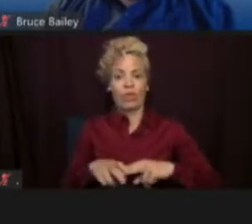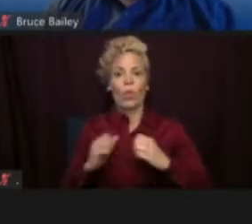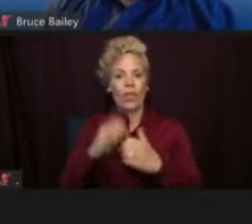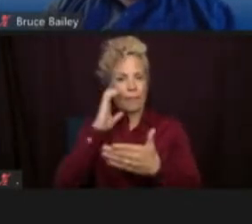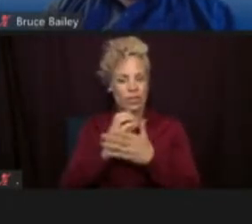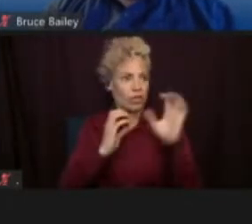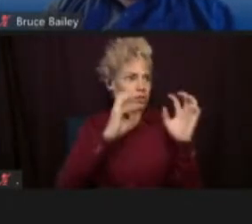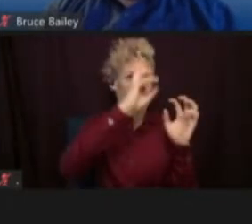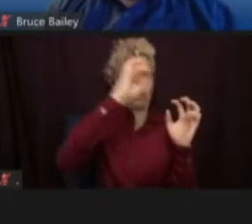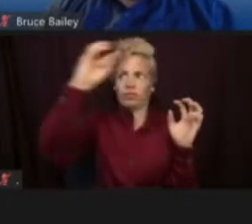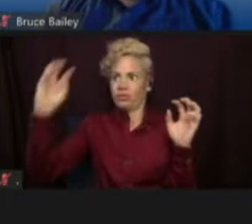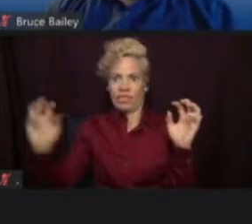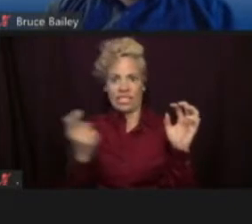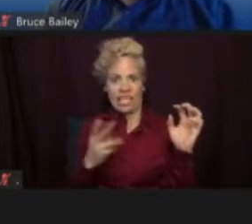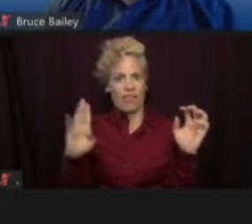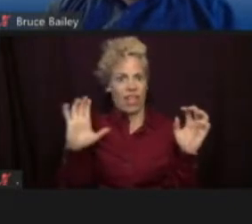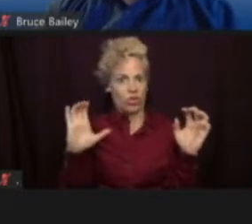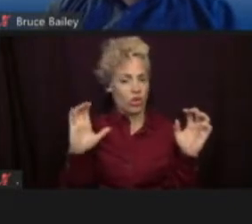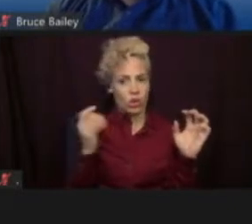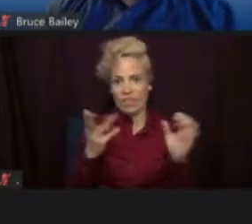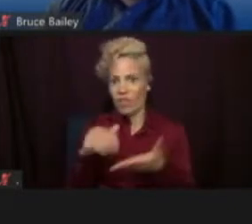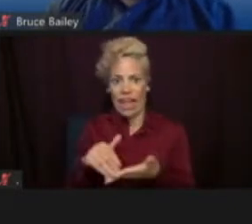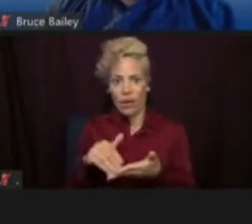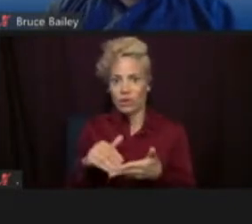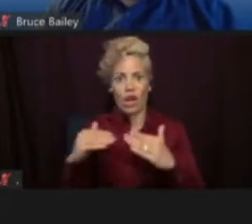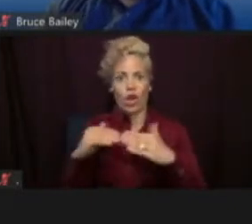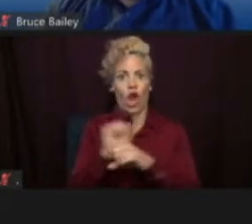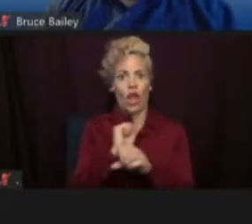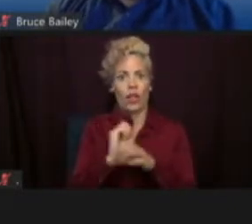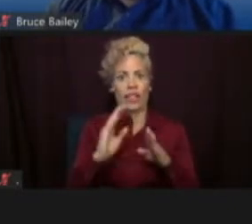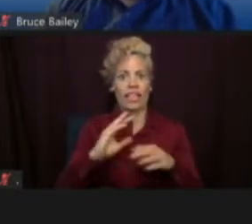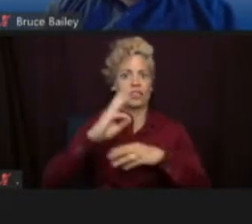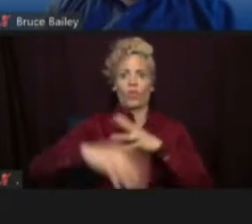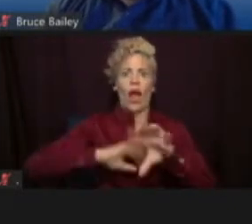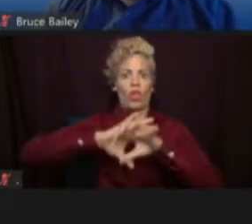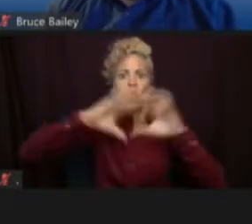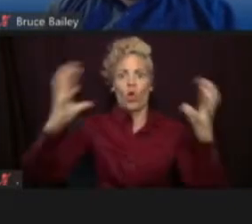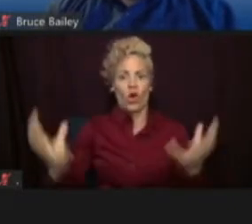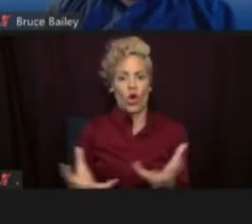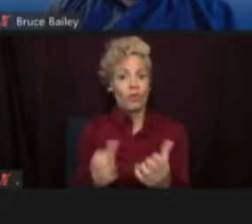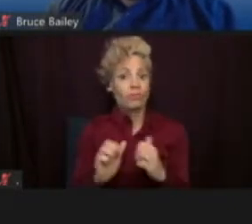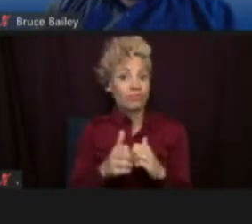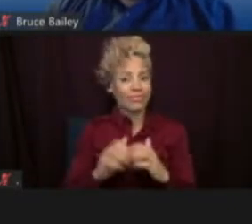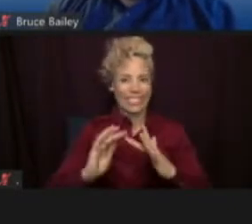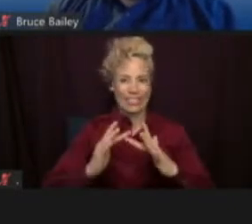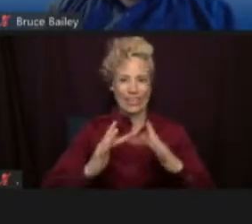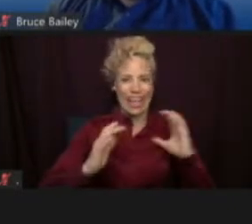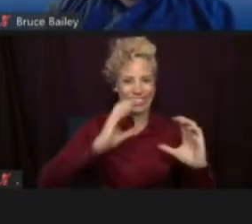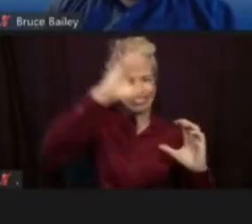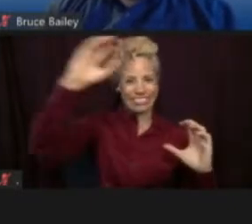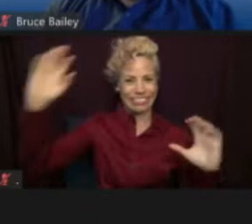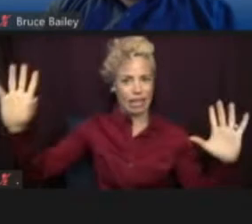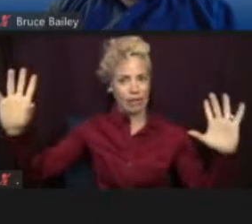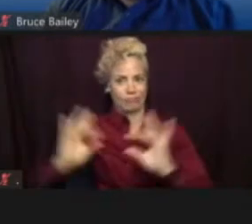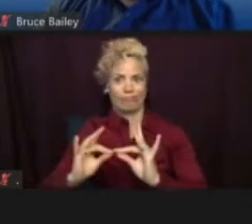around the world, through the internet. He's working on remotely. So these are the realities of COVID.